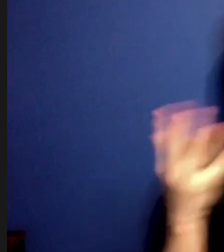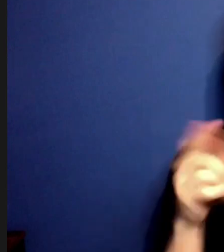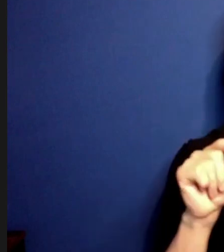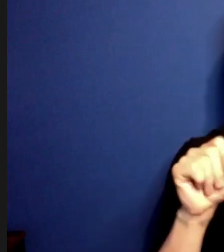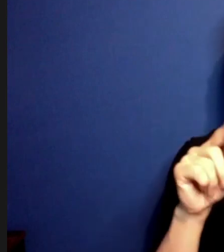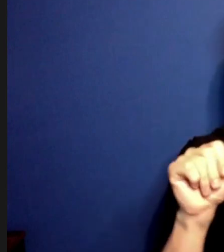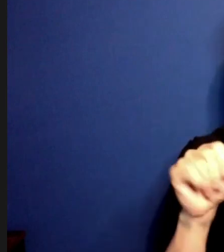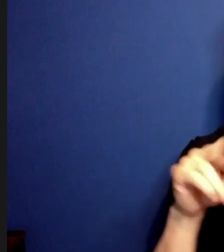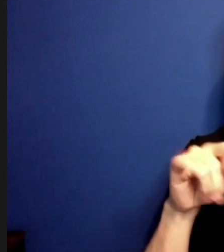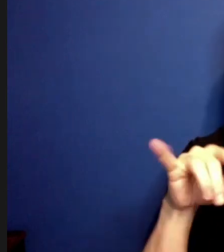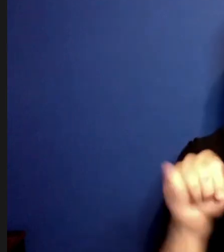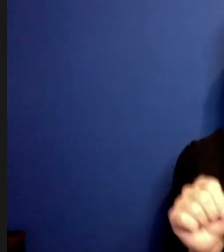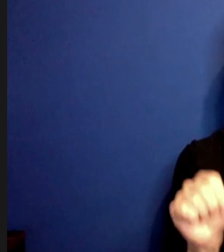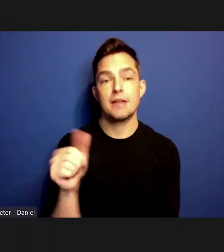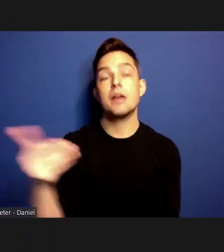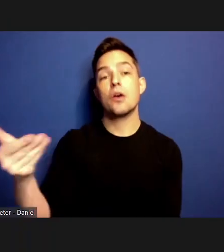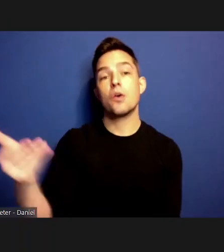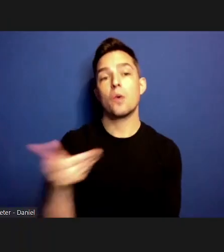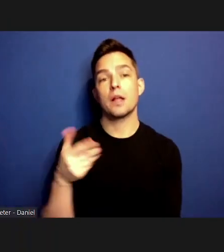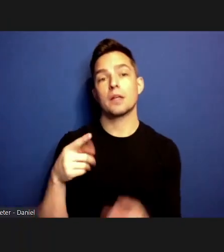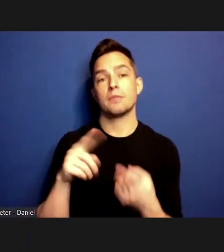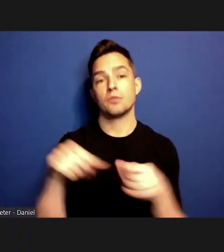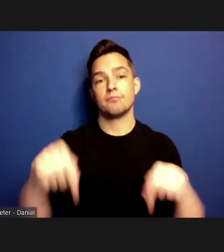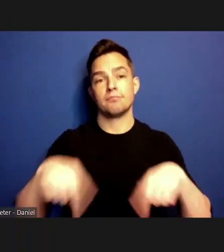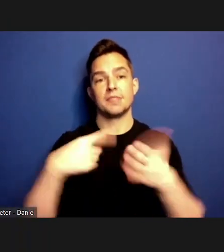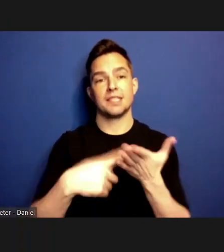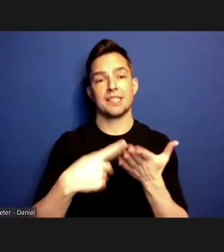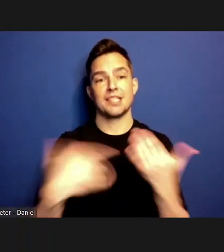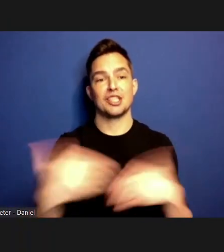welcome to the discussion this evening.